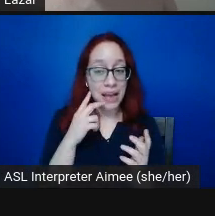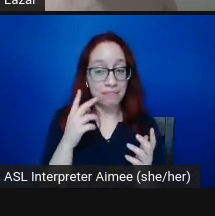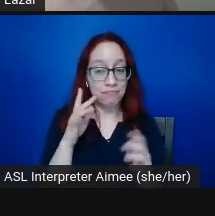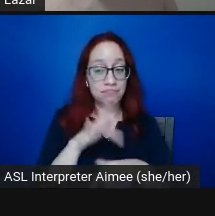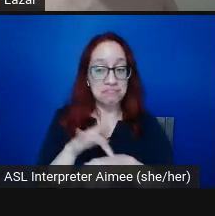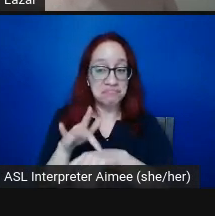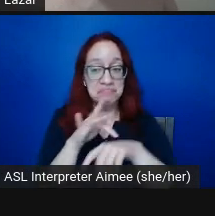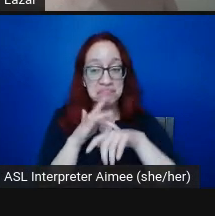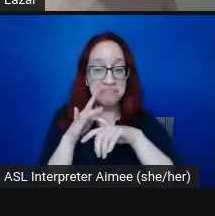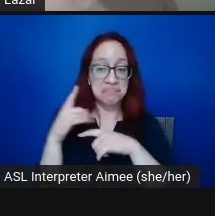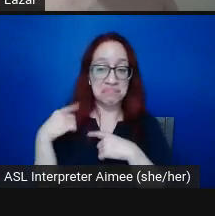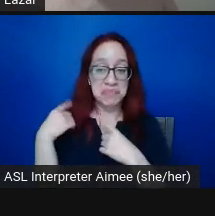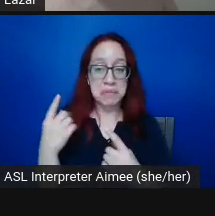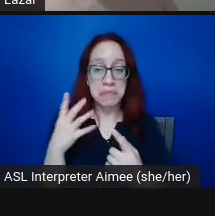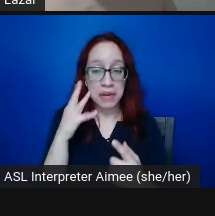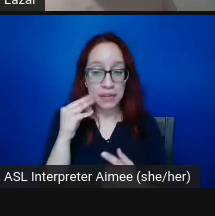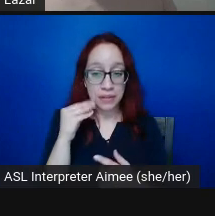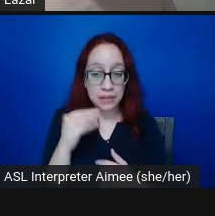in my experience, which is more than 15 years,